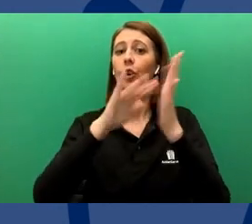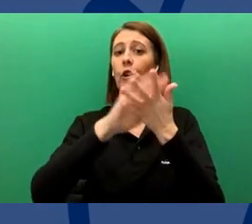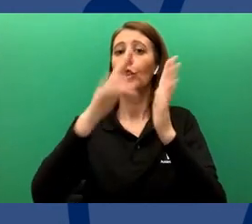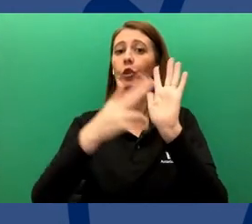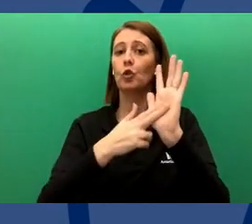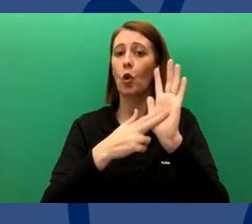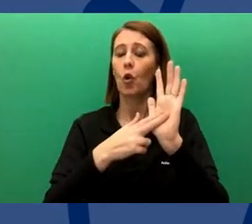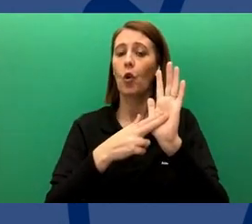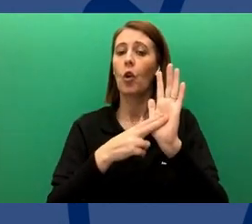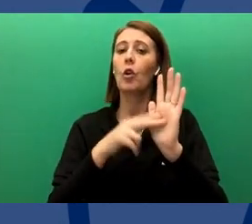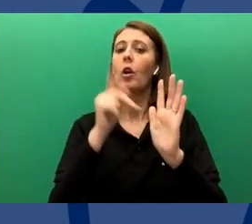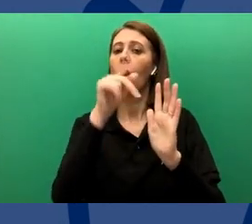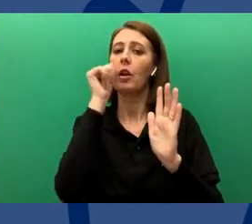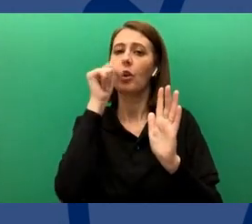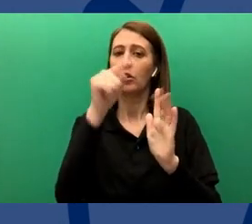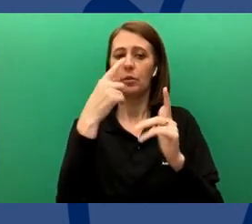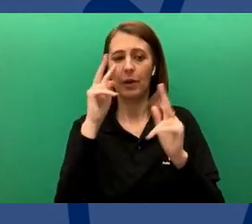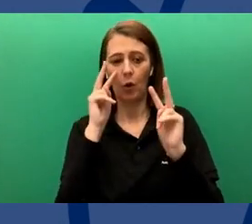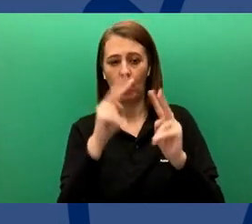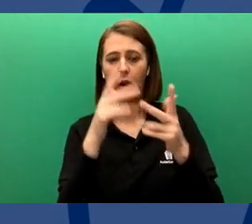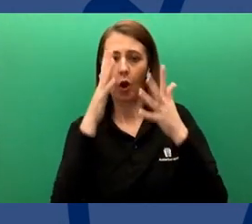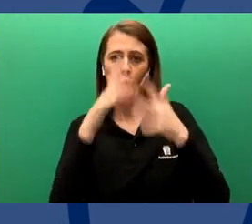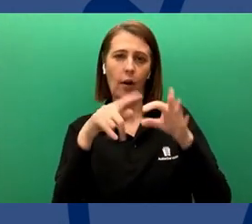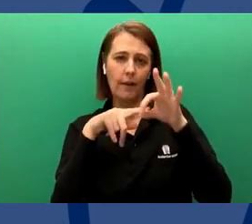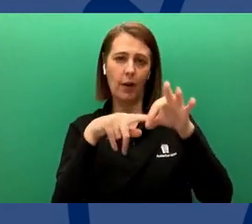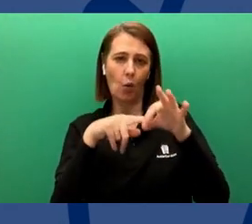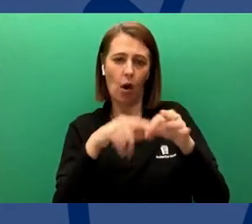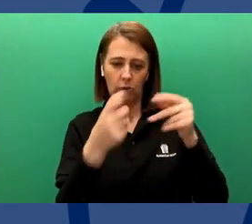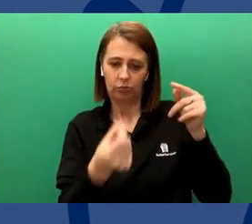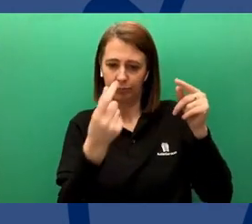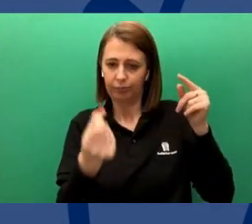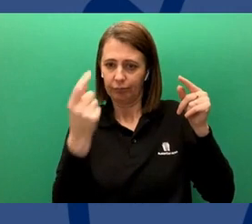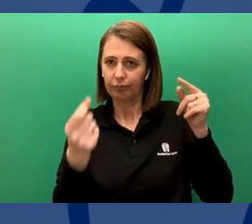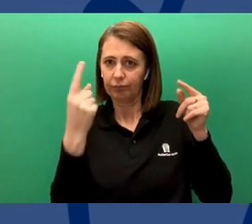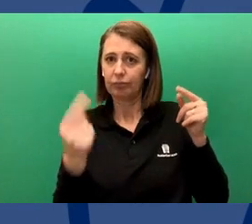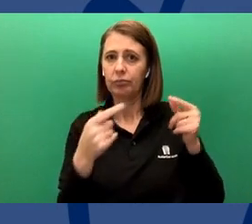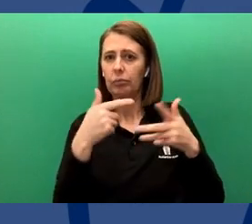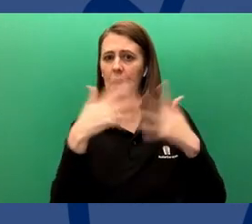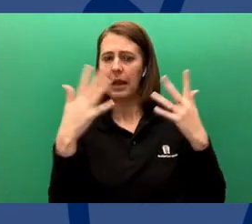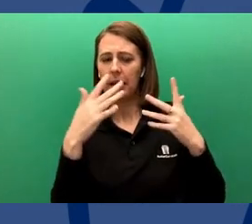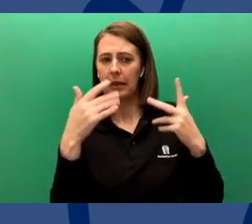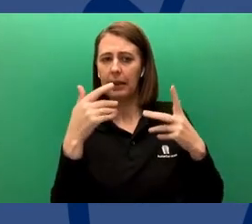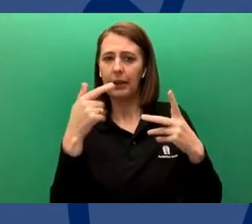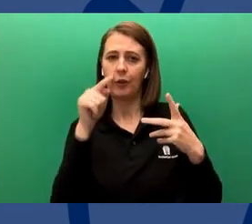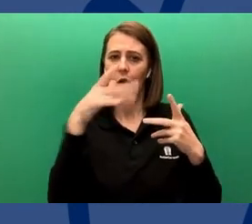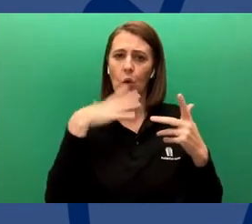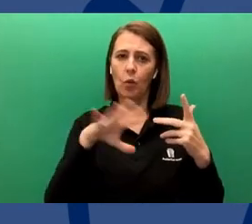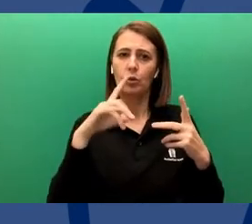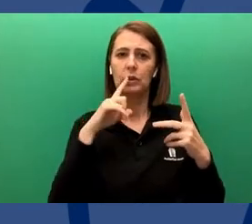of inquiries that come through. Are there any prominent ones that you want to just say a couple of words about?